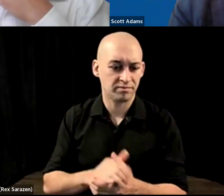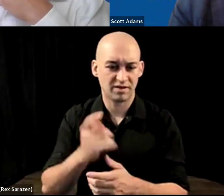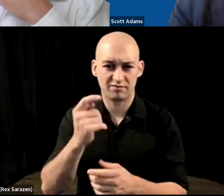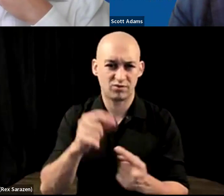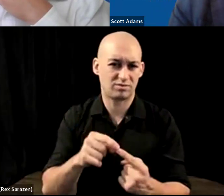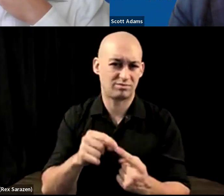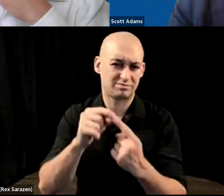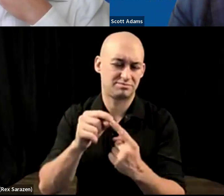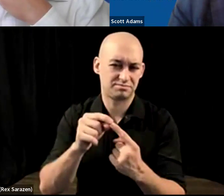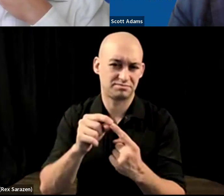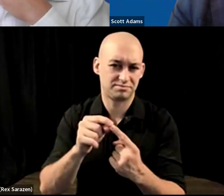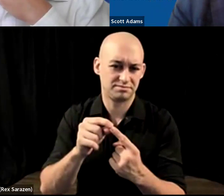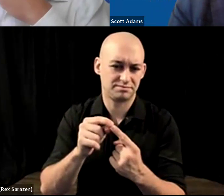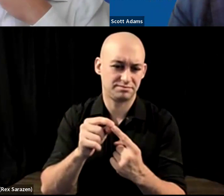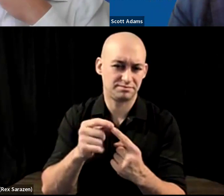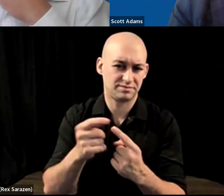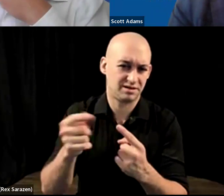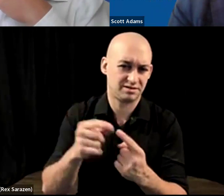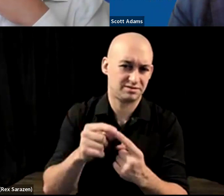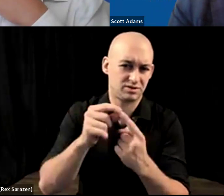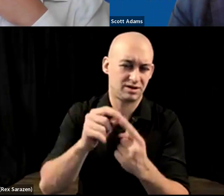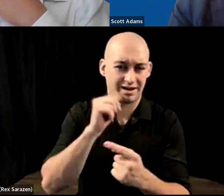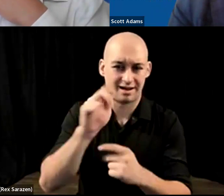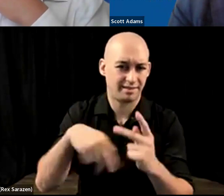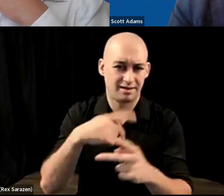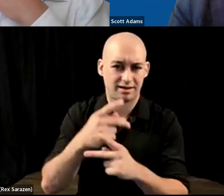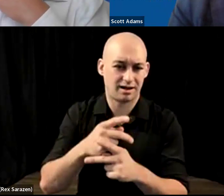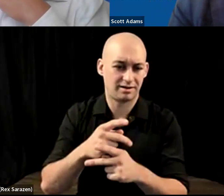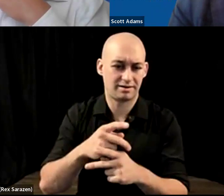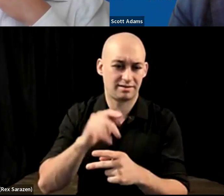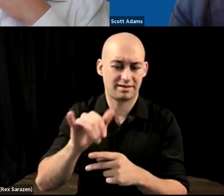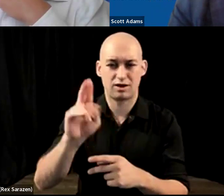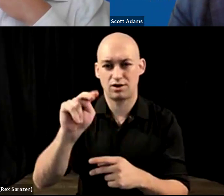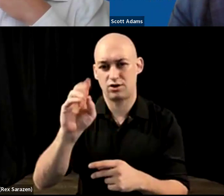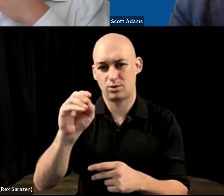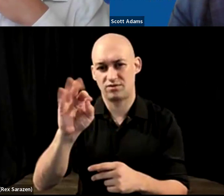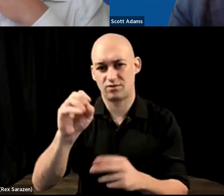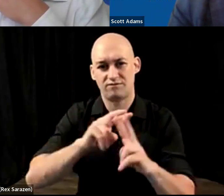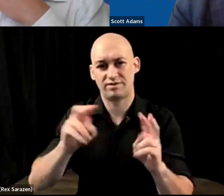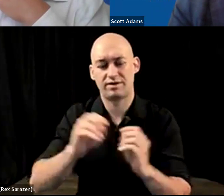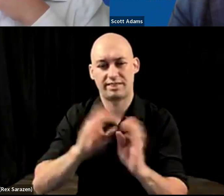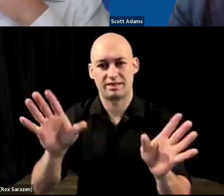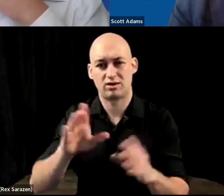but not of the kind that the NOFO is very clear that broadband deployment and infrastructure